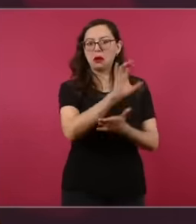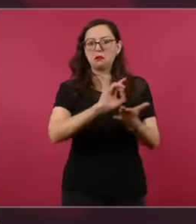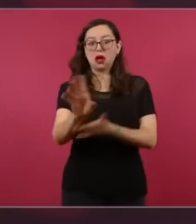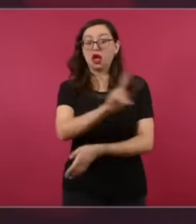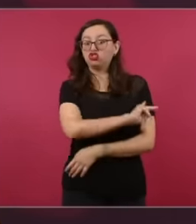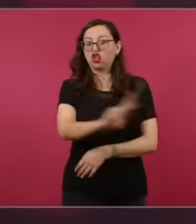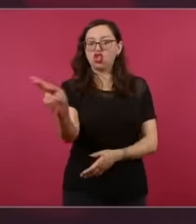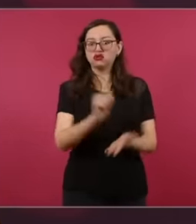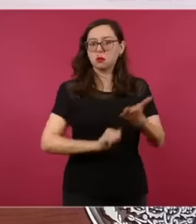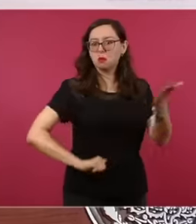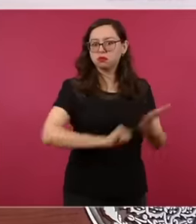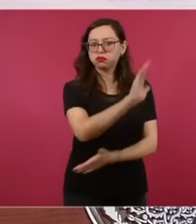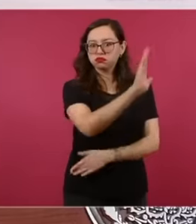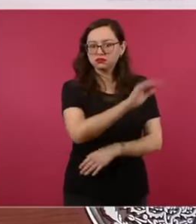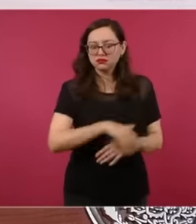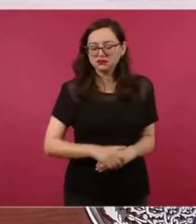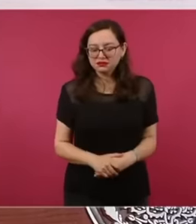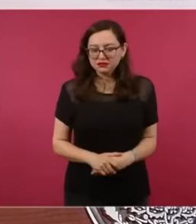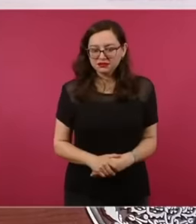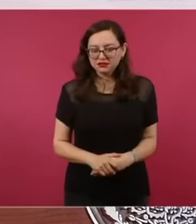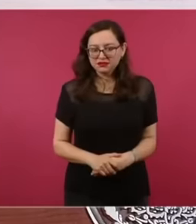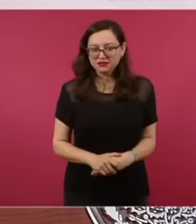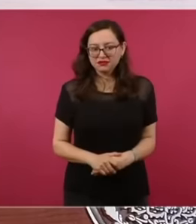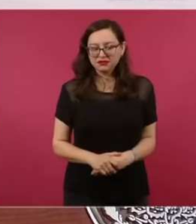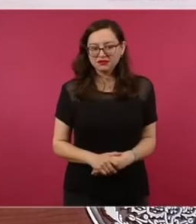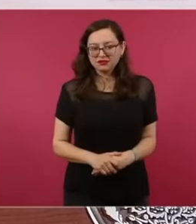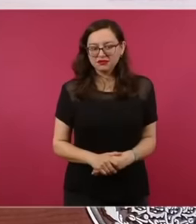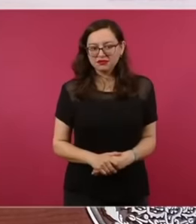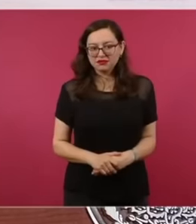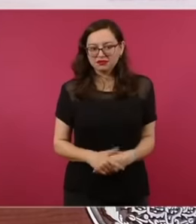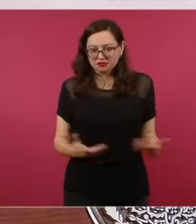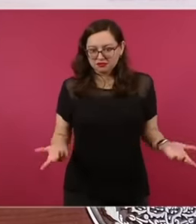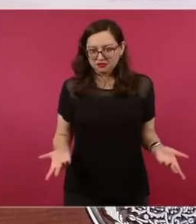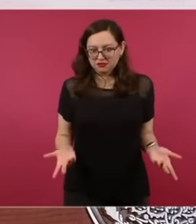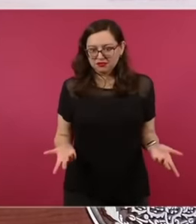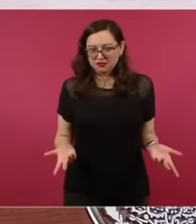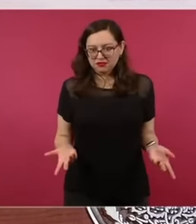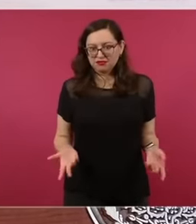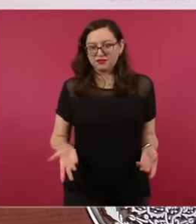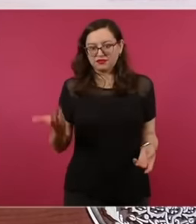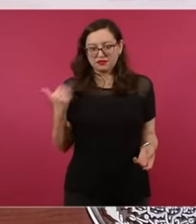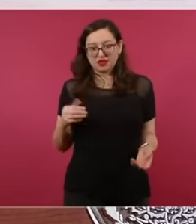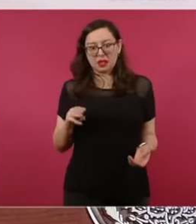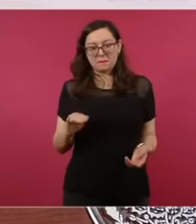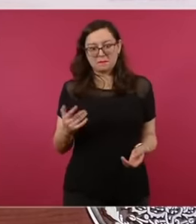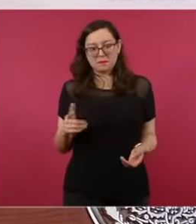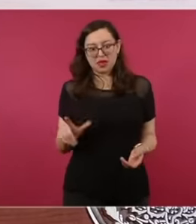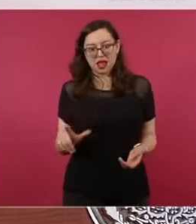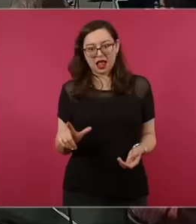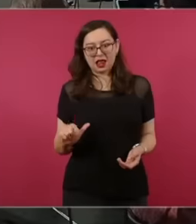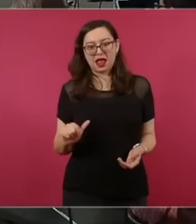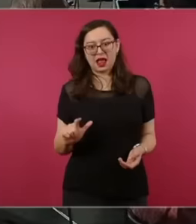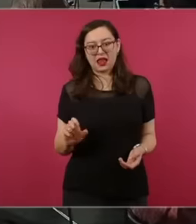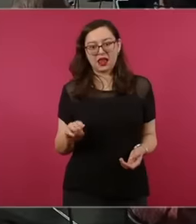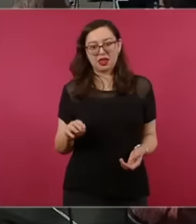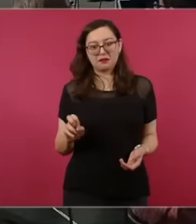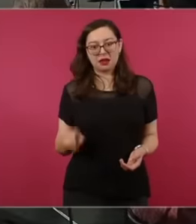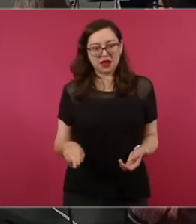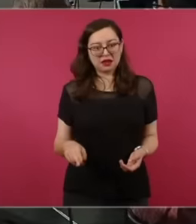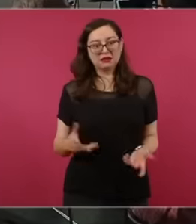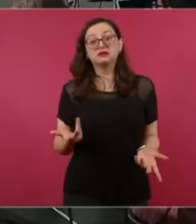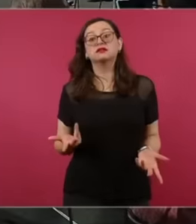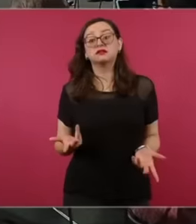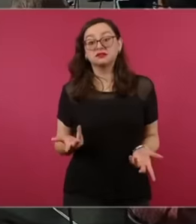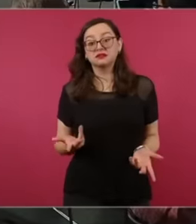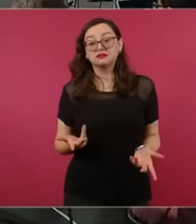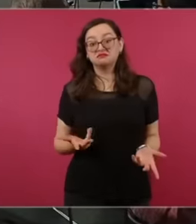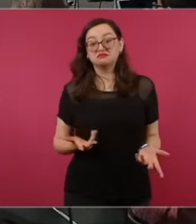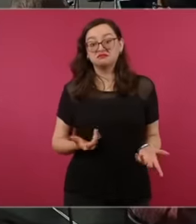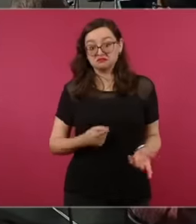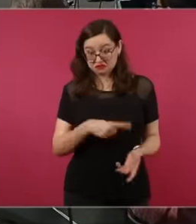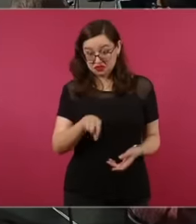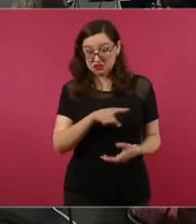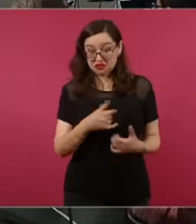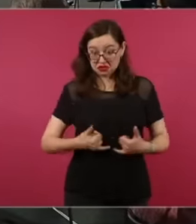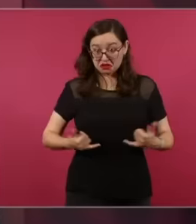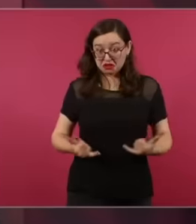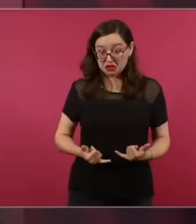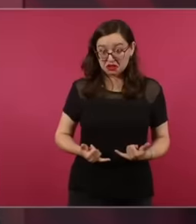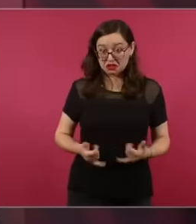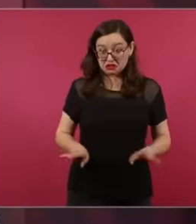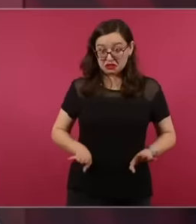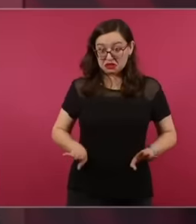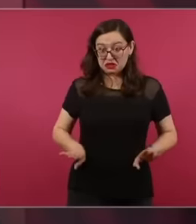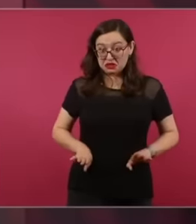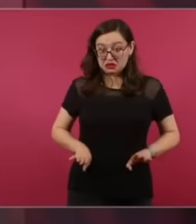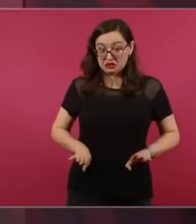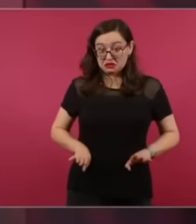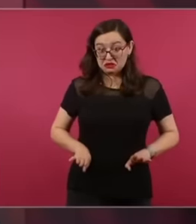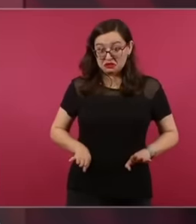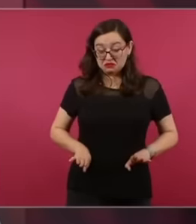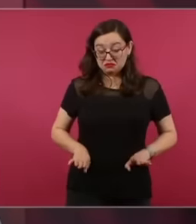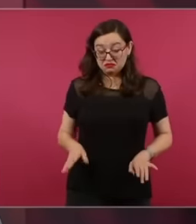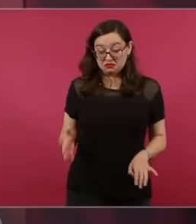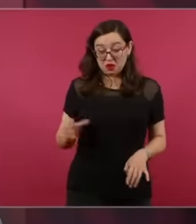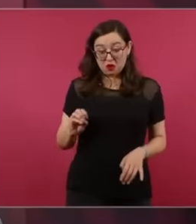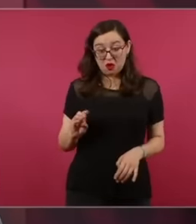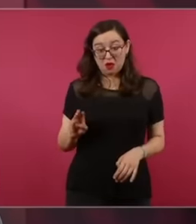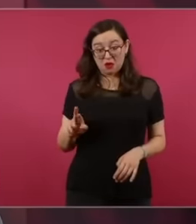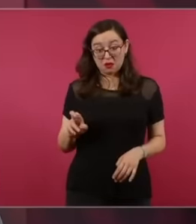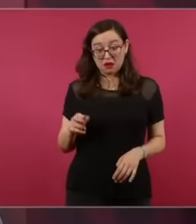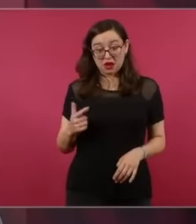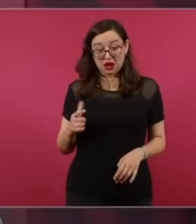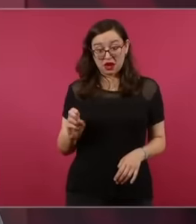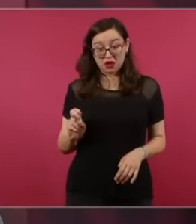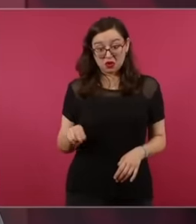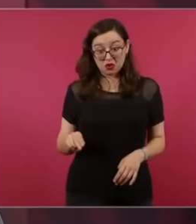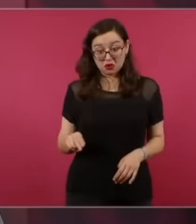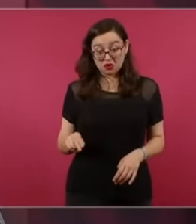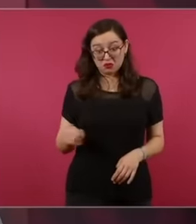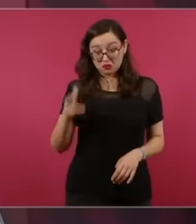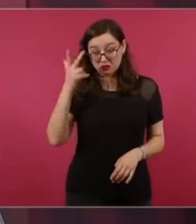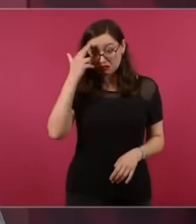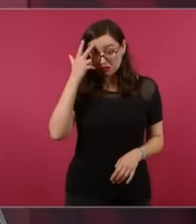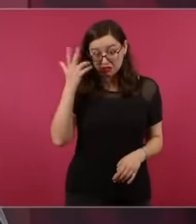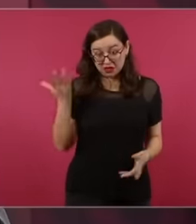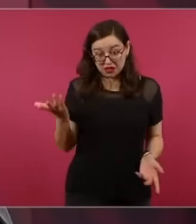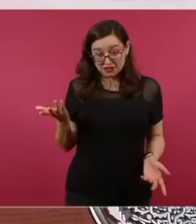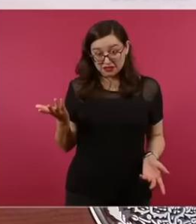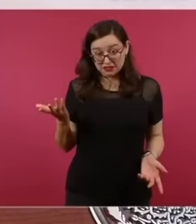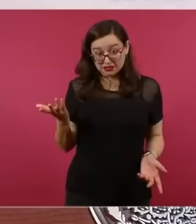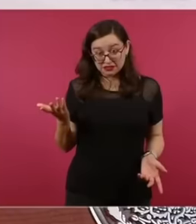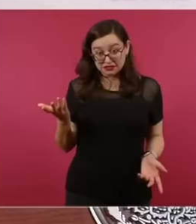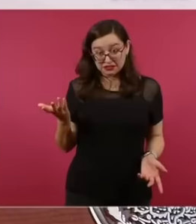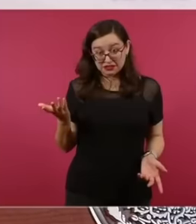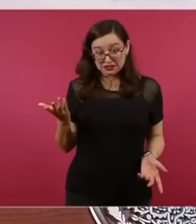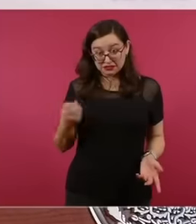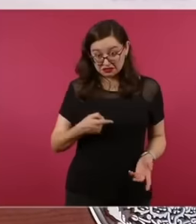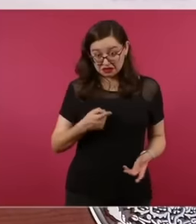like this with Miguel Alemán they acted like this with Obregón they acted like this with for 10 no Not